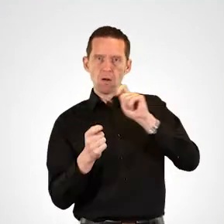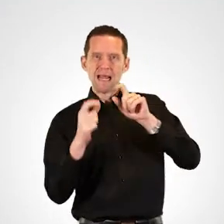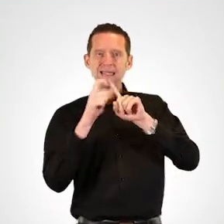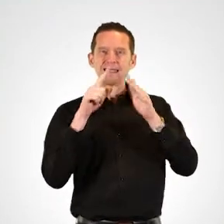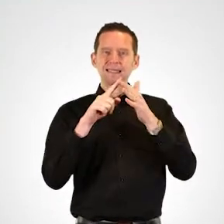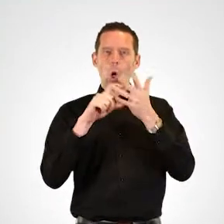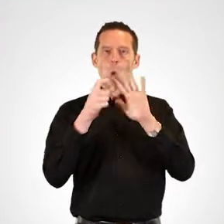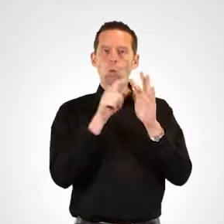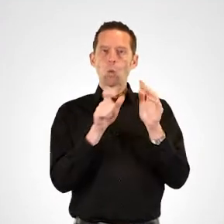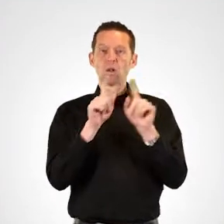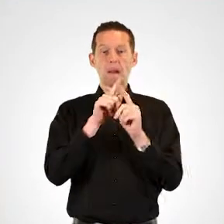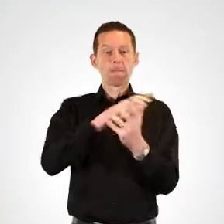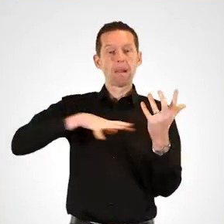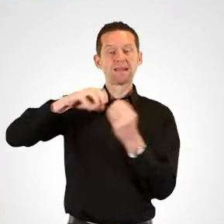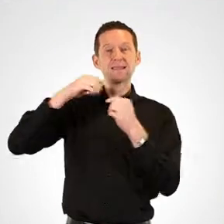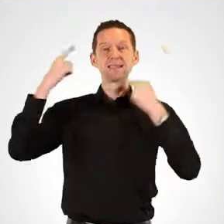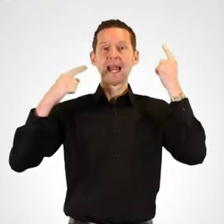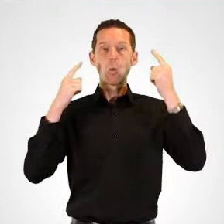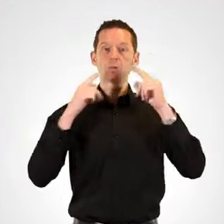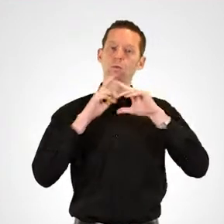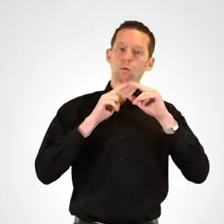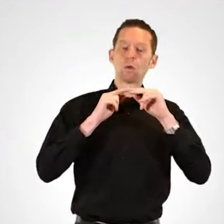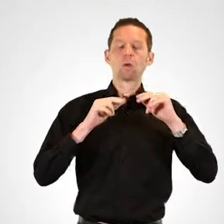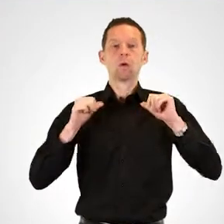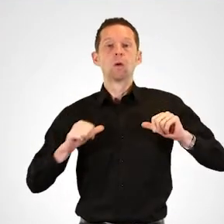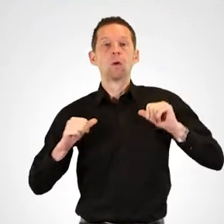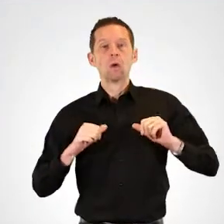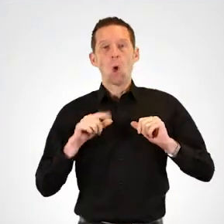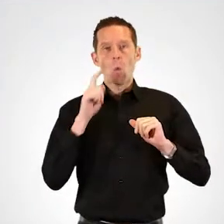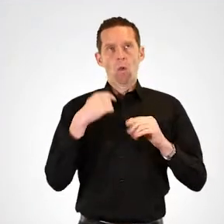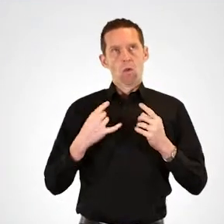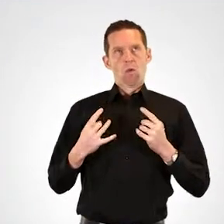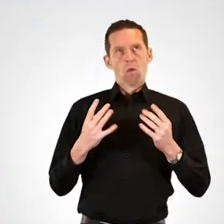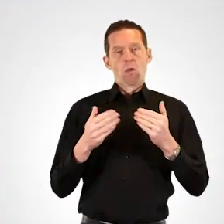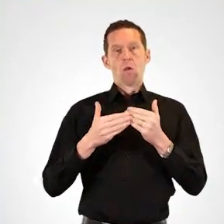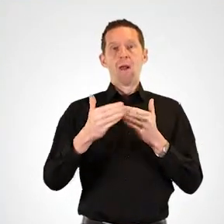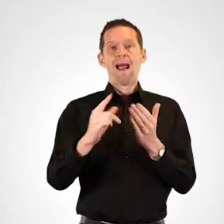So that blending of sounds, just even through the air, playing with sounds, is going to set me up for when later